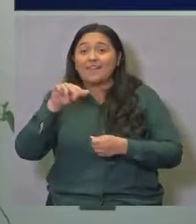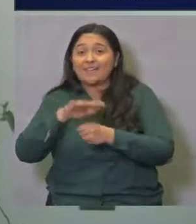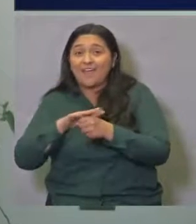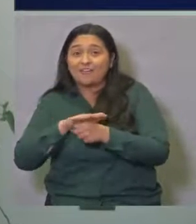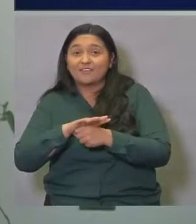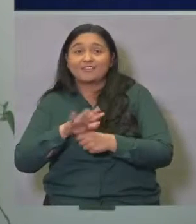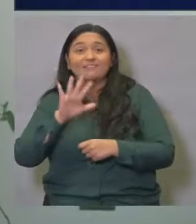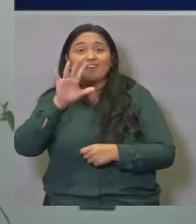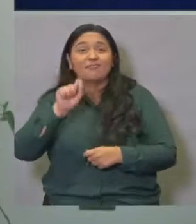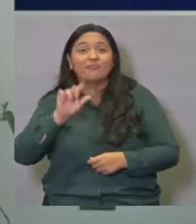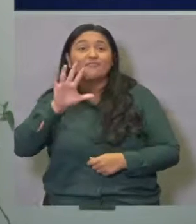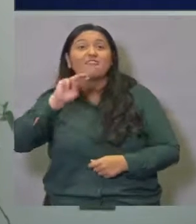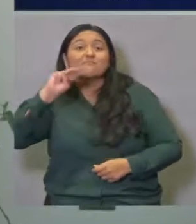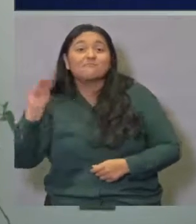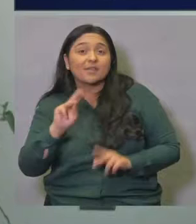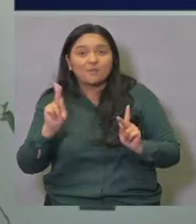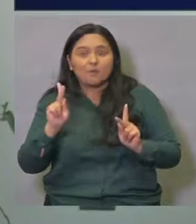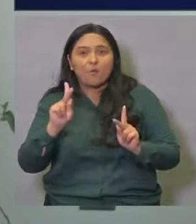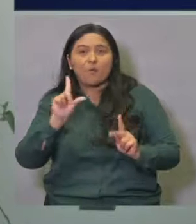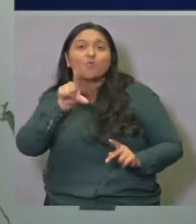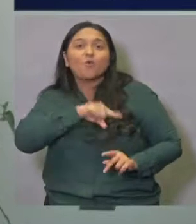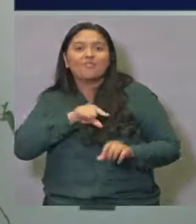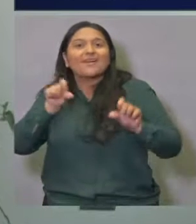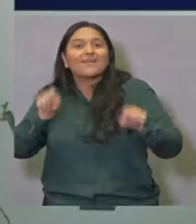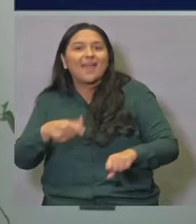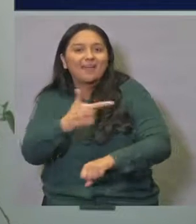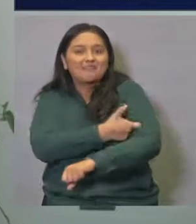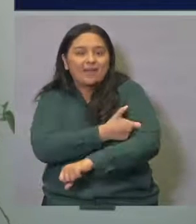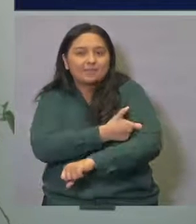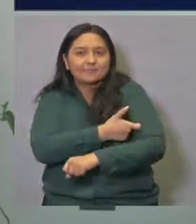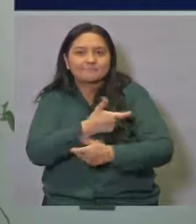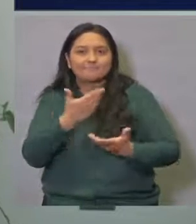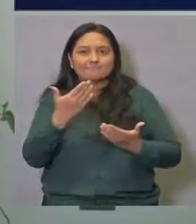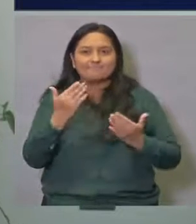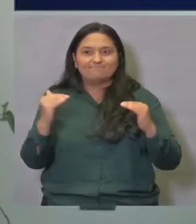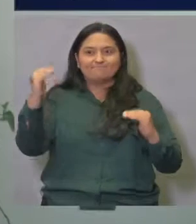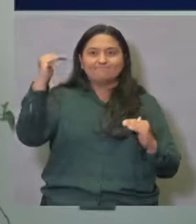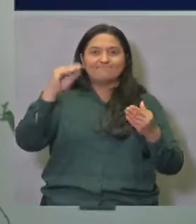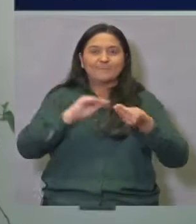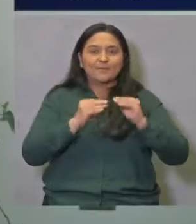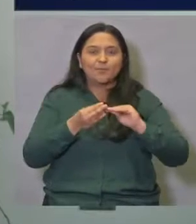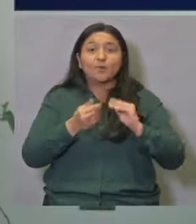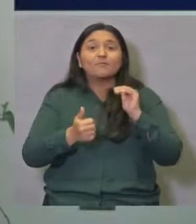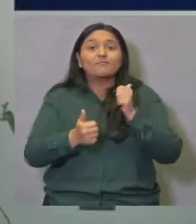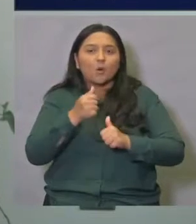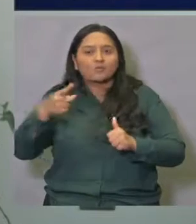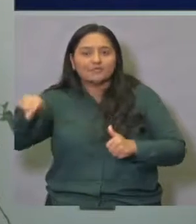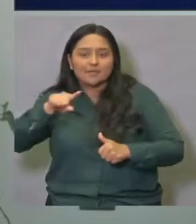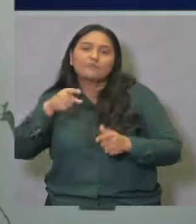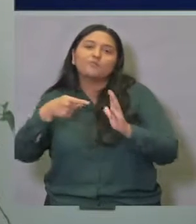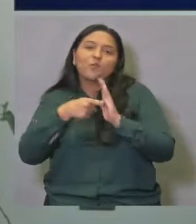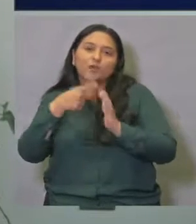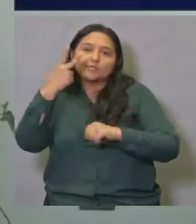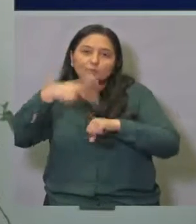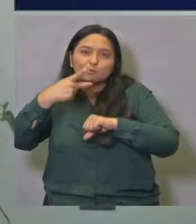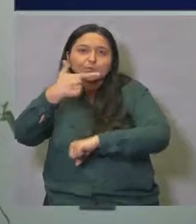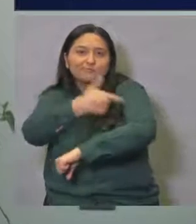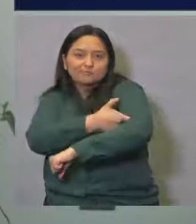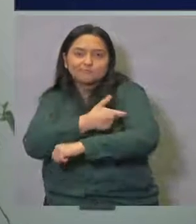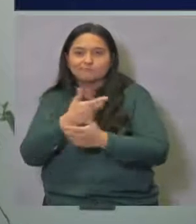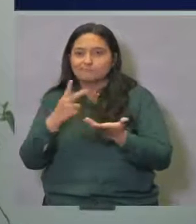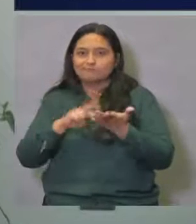WE HAVE GOT ABOUT